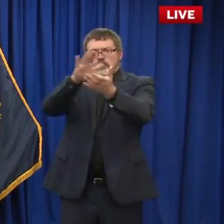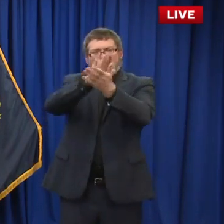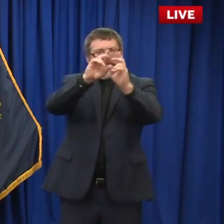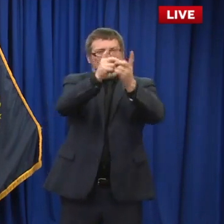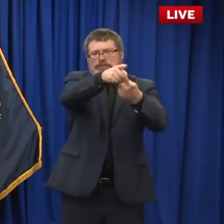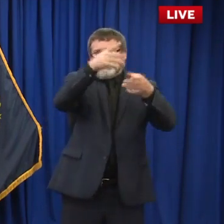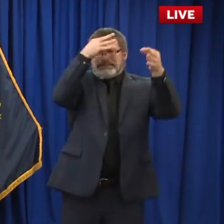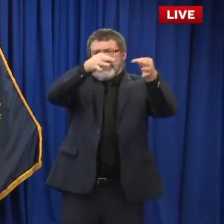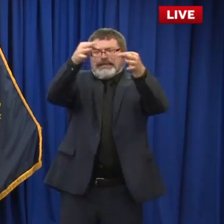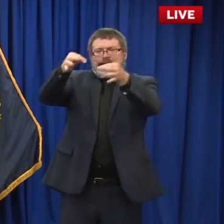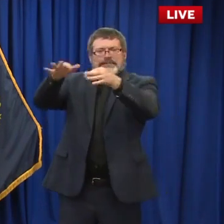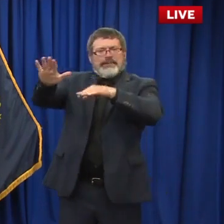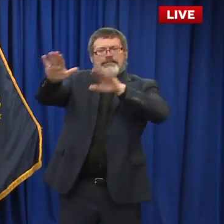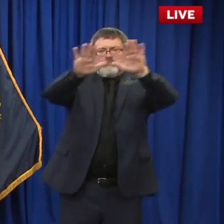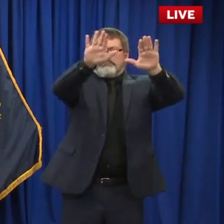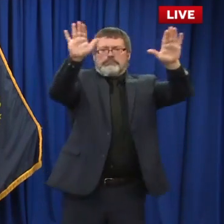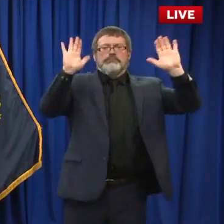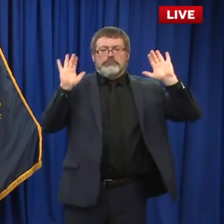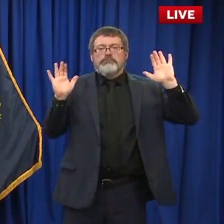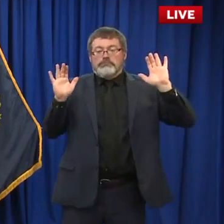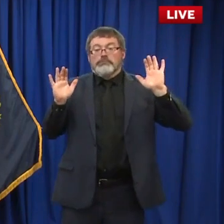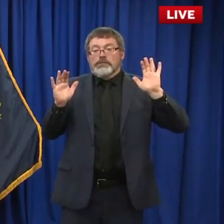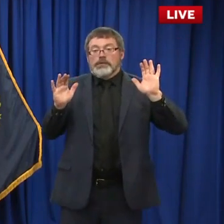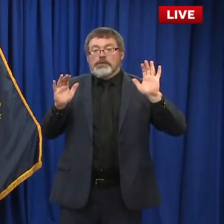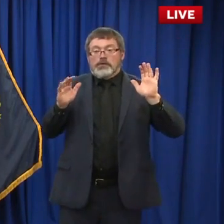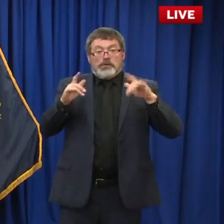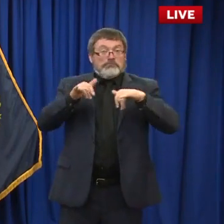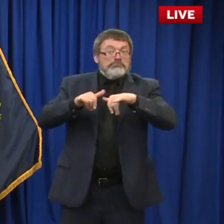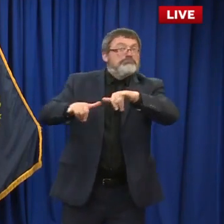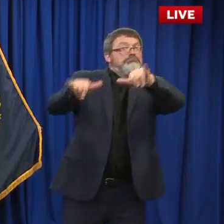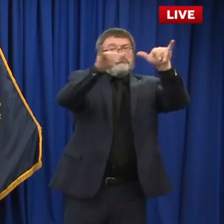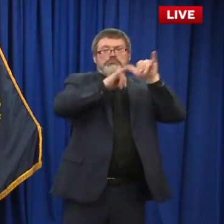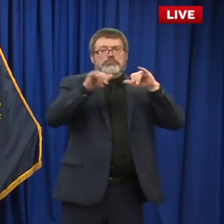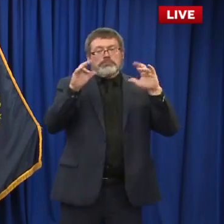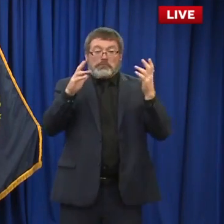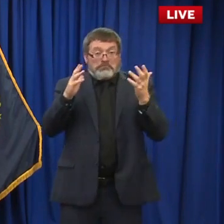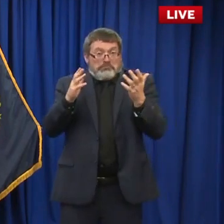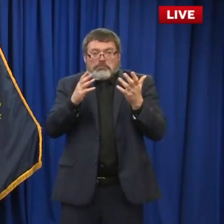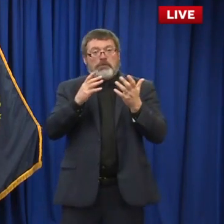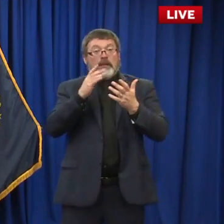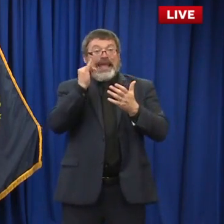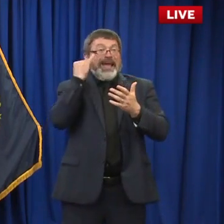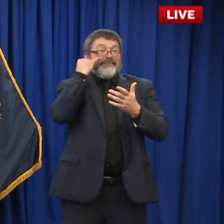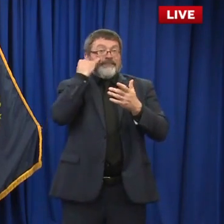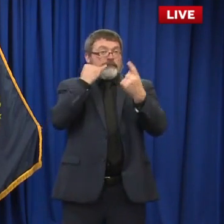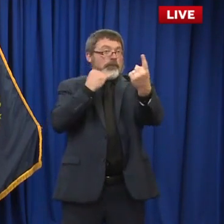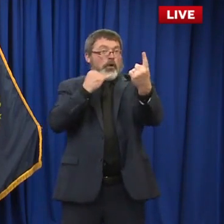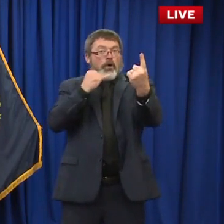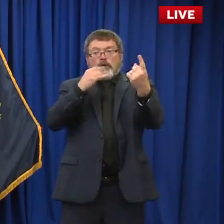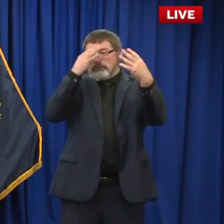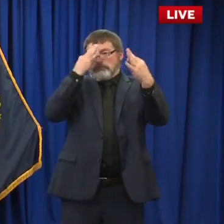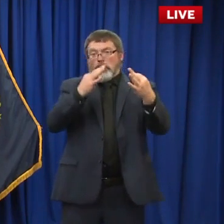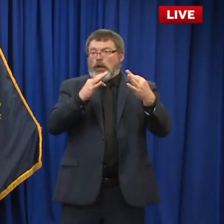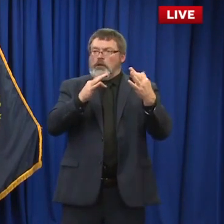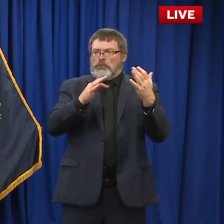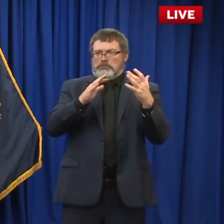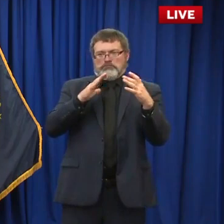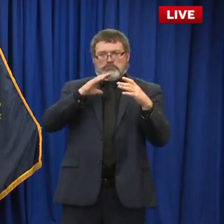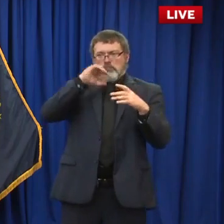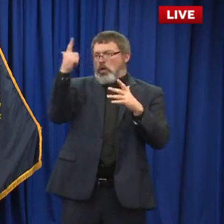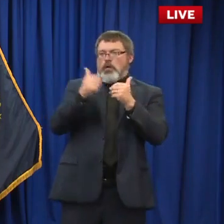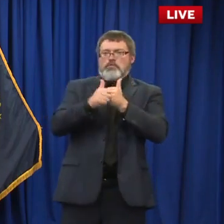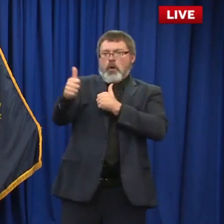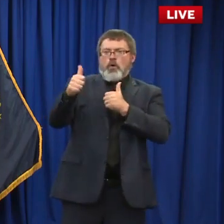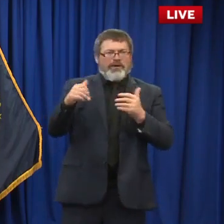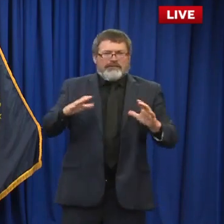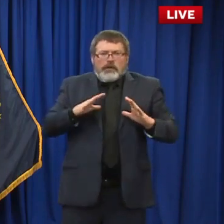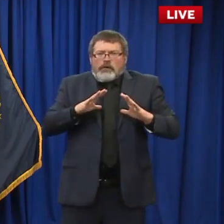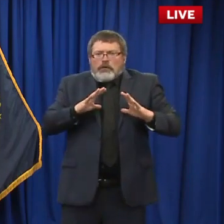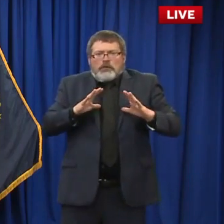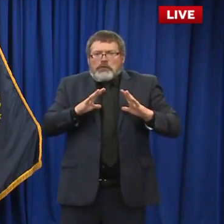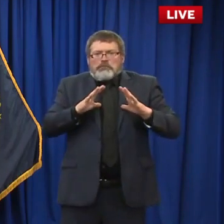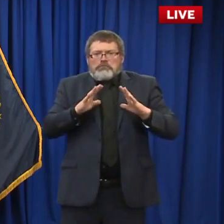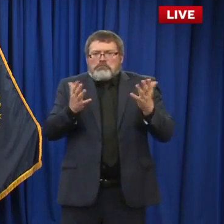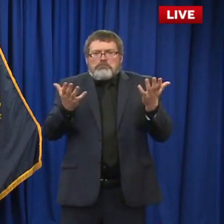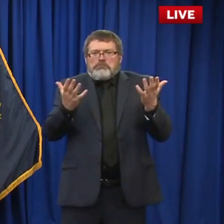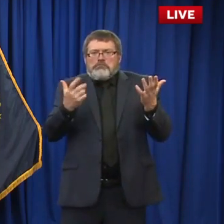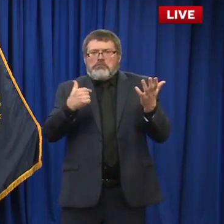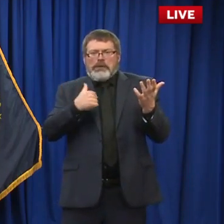BEGIN, FOR THE FEW DISTRICTS THAT MAY CHOOSE NOT TO GO BACK RIGHT AWAY, THAT'S THEIR CHOICE, BUT GENERALLY, WE'VE PROVIDED A GUIDANCE DOCUMENT AND GUIDANCE THROUGH PUBLIC HEALTH AND OUR